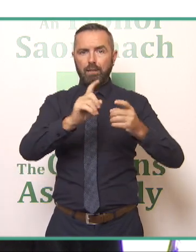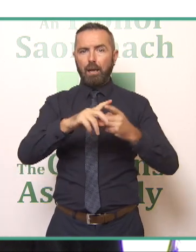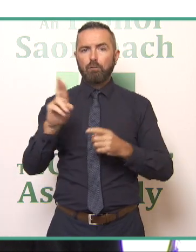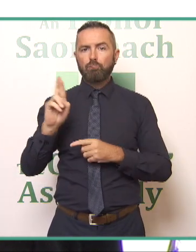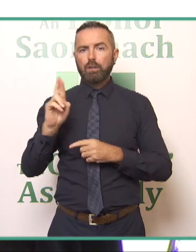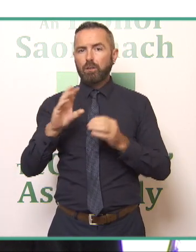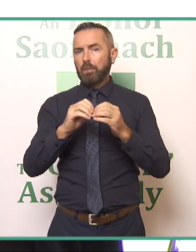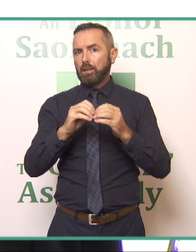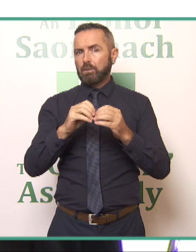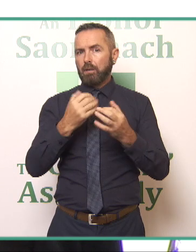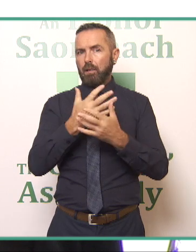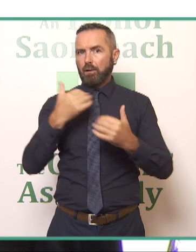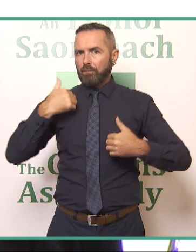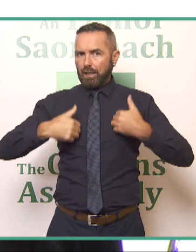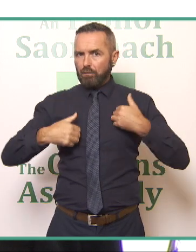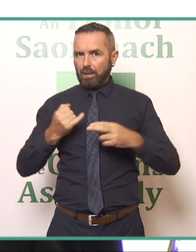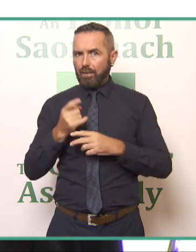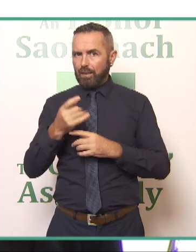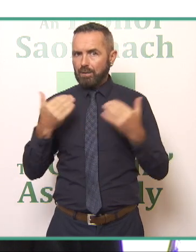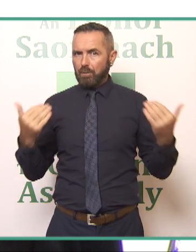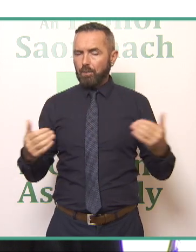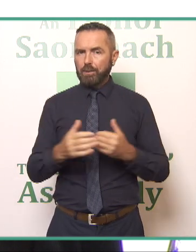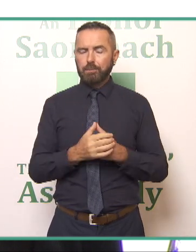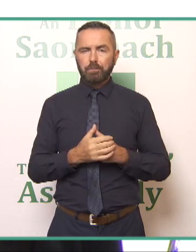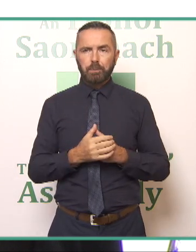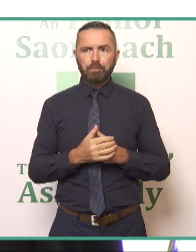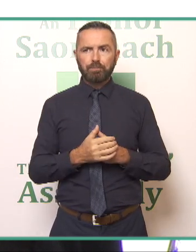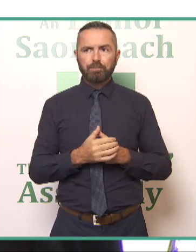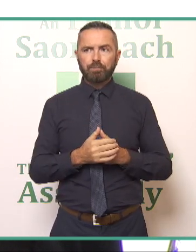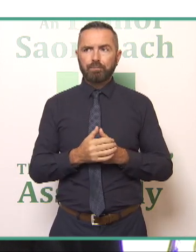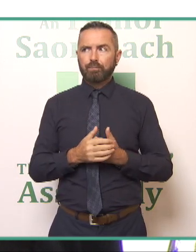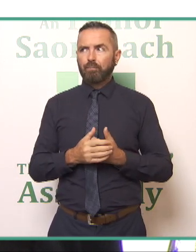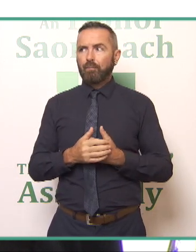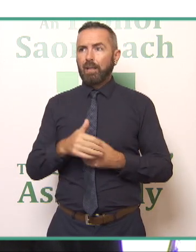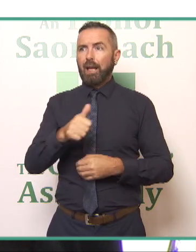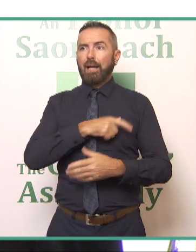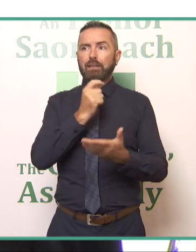lot of interest in this at the moment and we had nothing we nothing to respond to them with nothing for them to plug